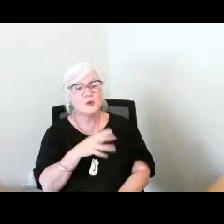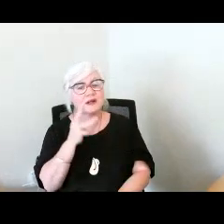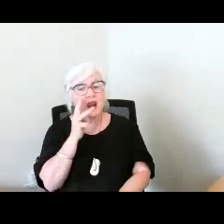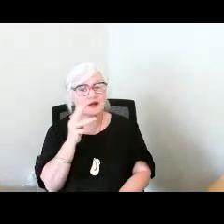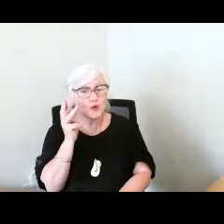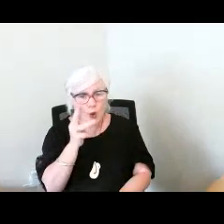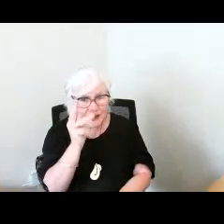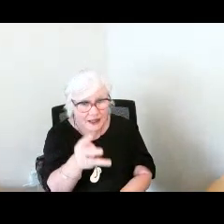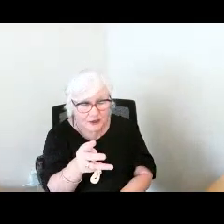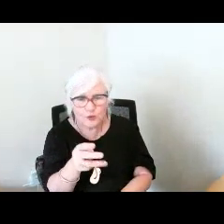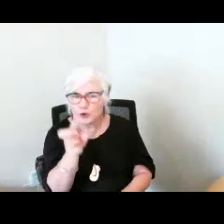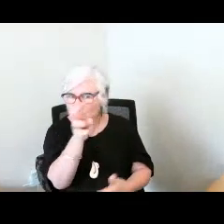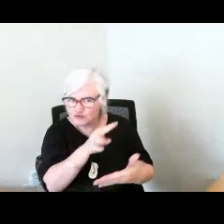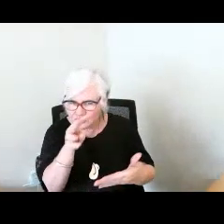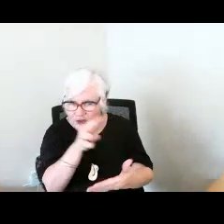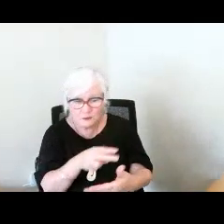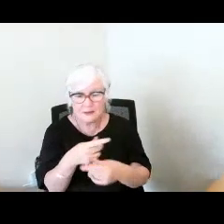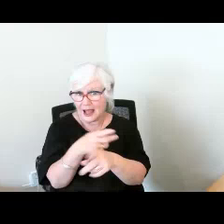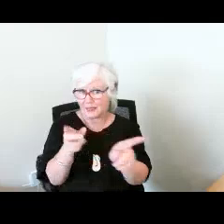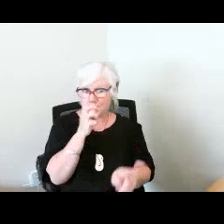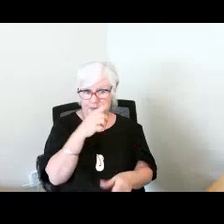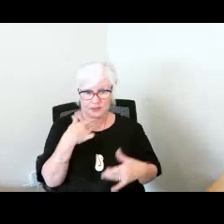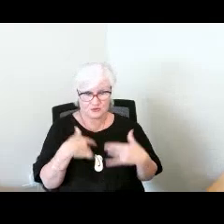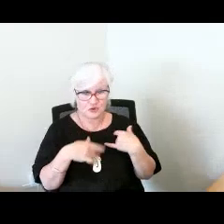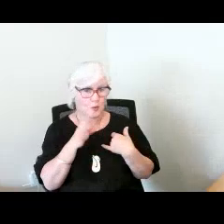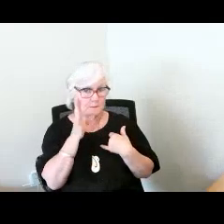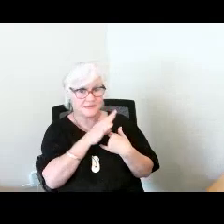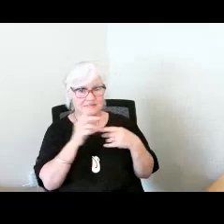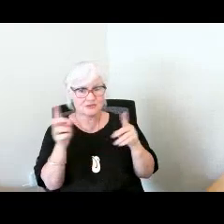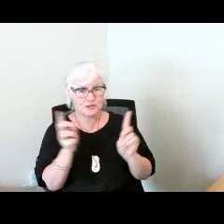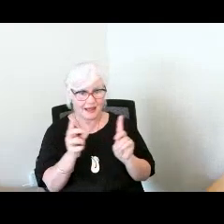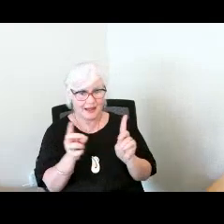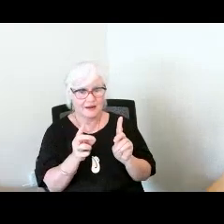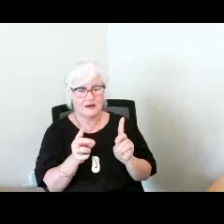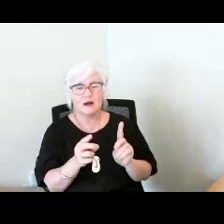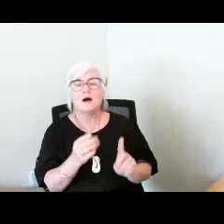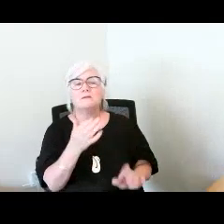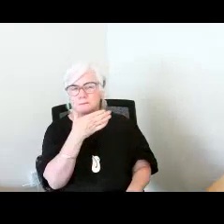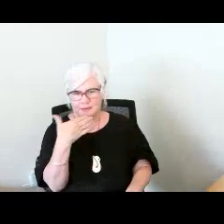or if you know of any other people who missed today's session, please direct them through to the